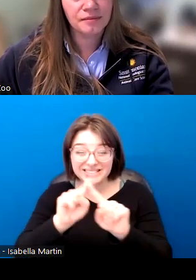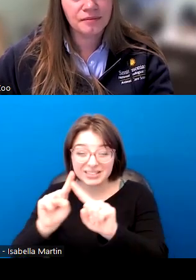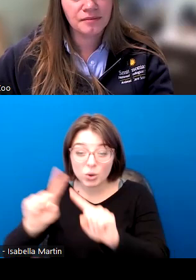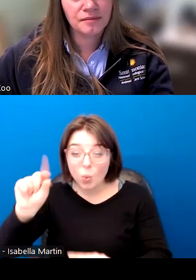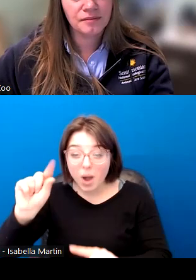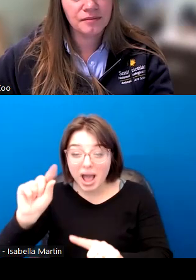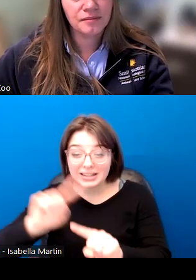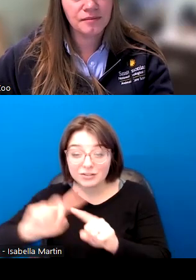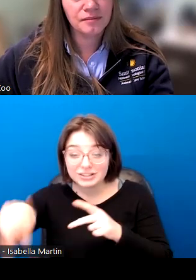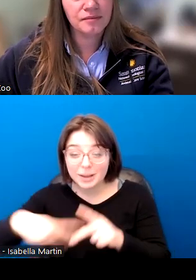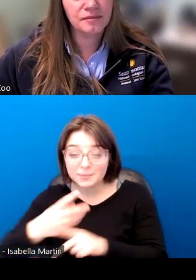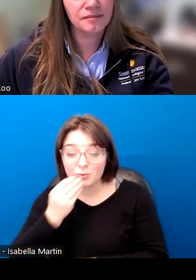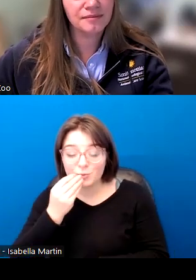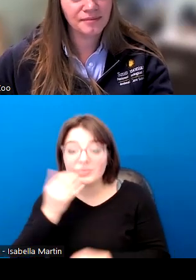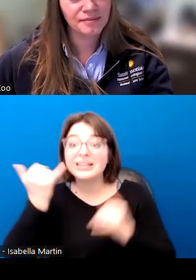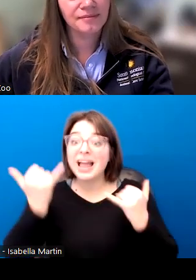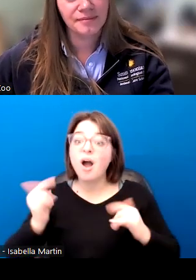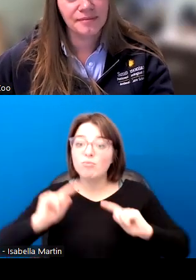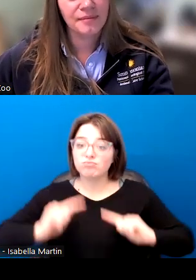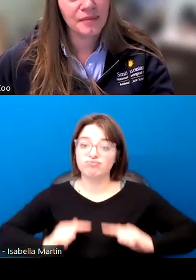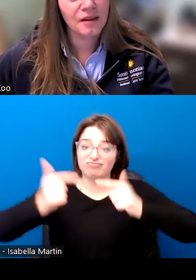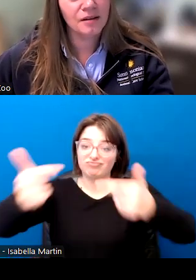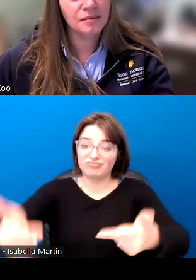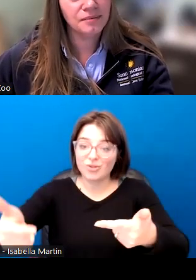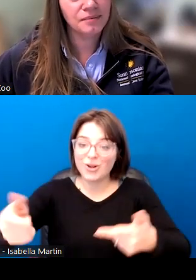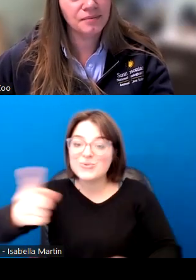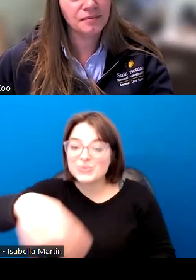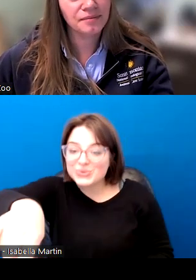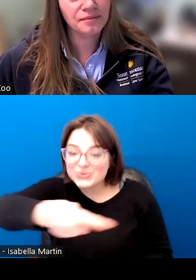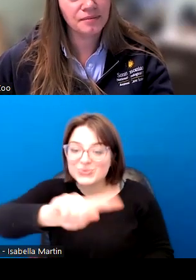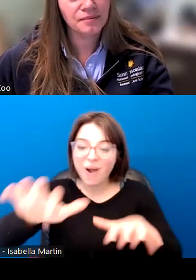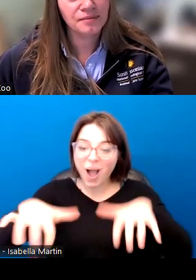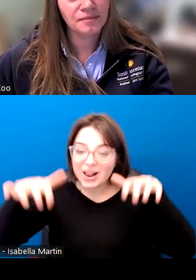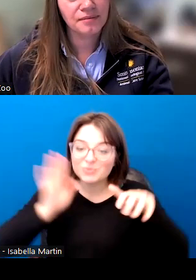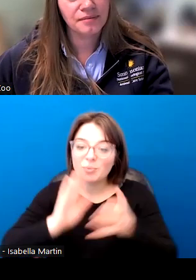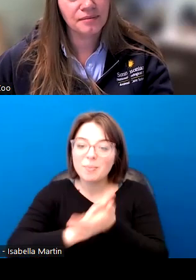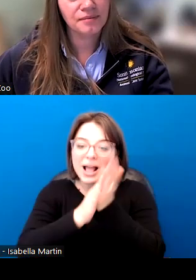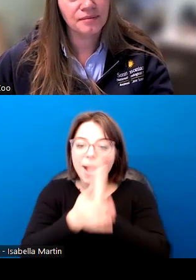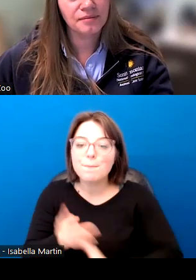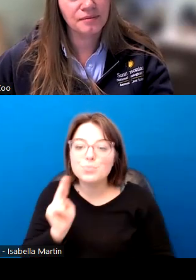to play nutritionist and we're going to give you the chance to guess the animal based on the diet.